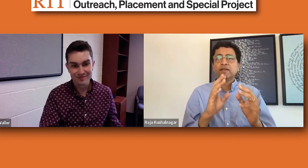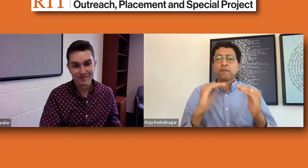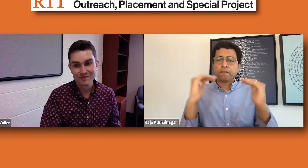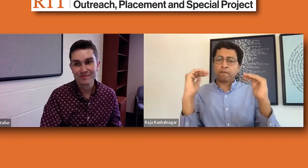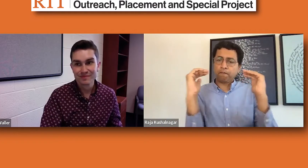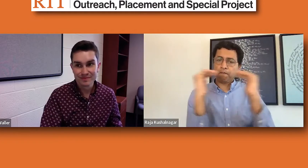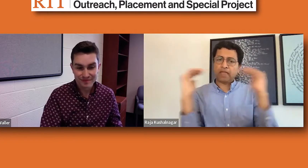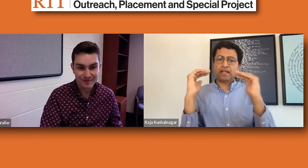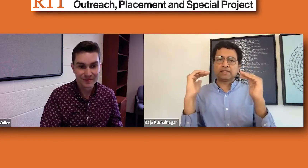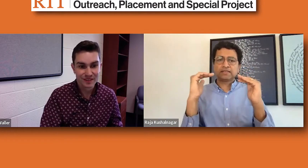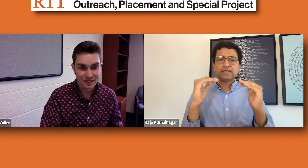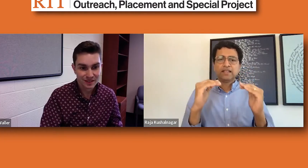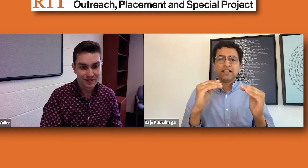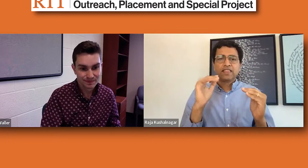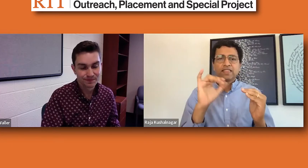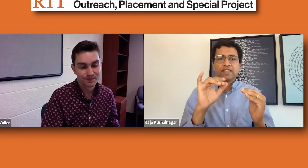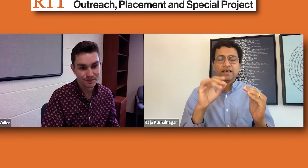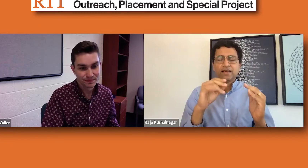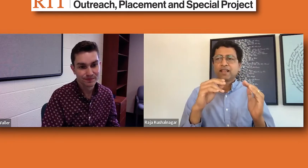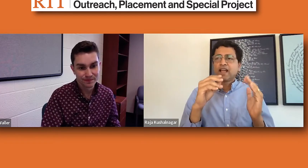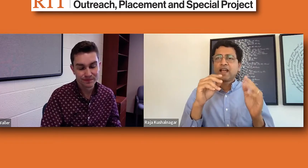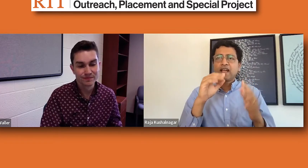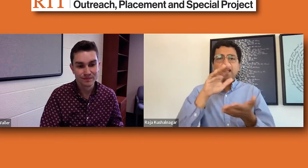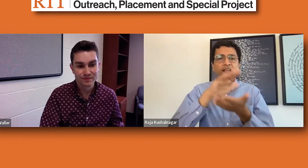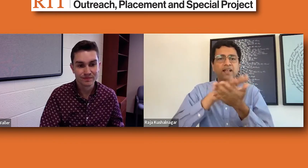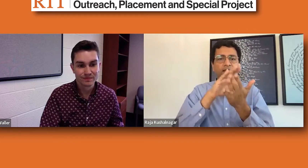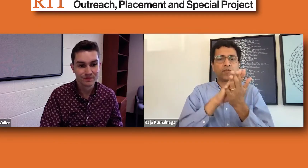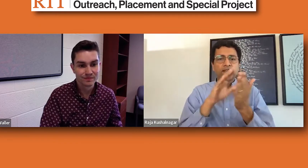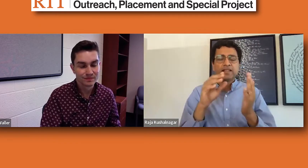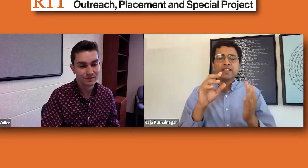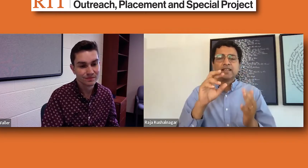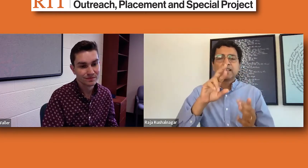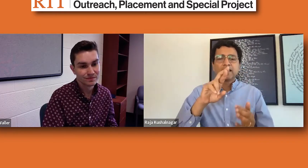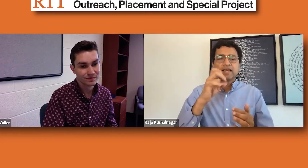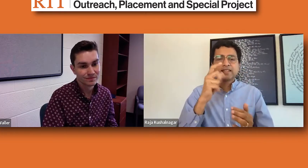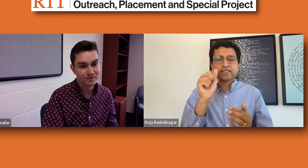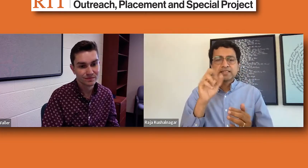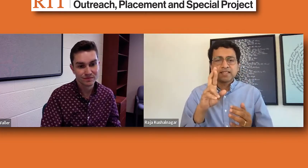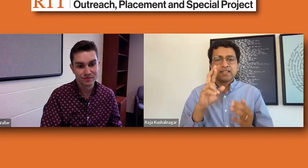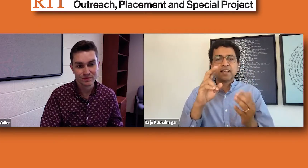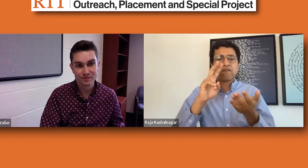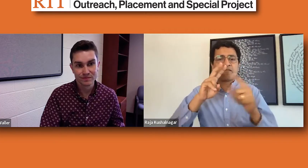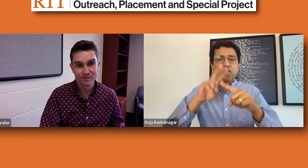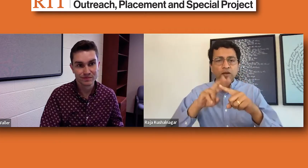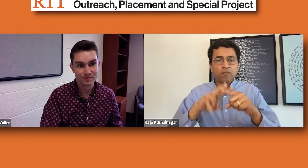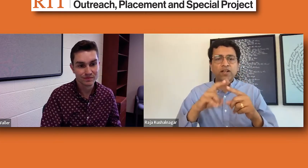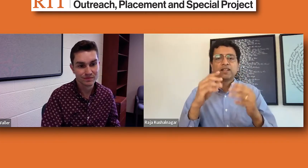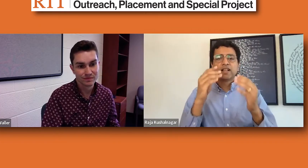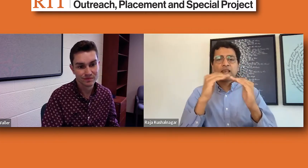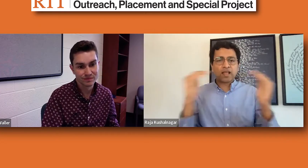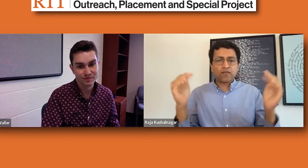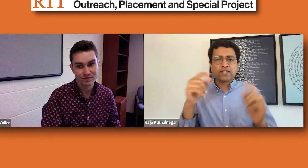I will have an interpreter, you know, and they have